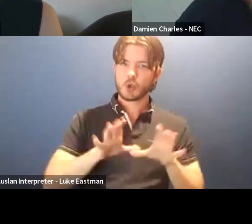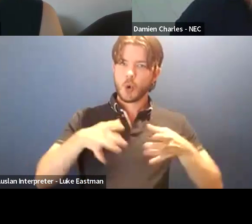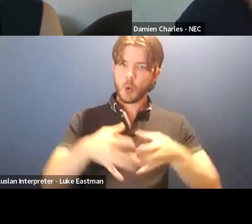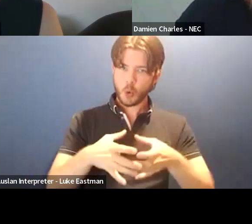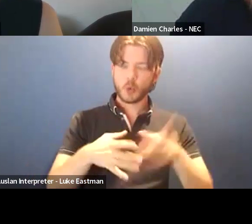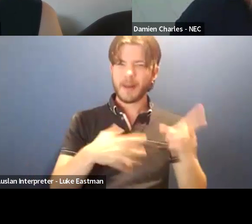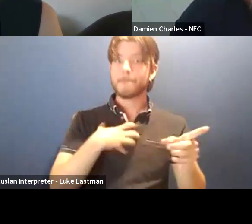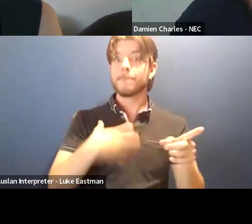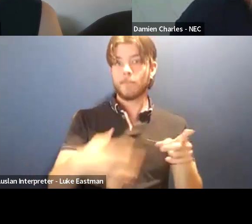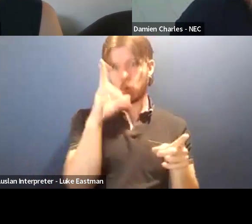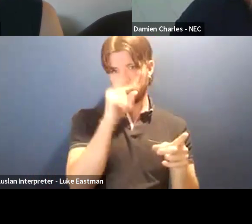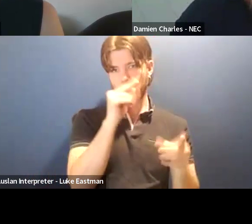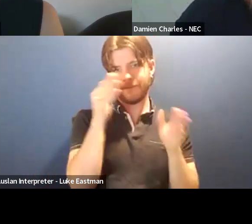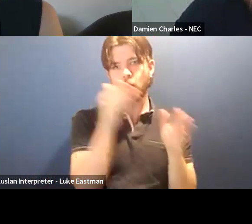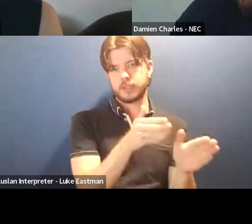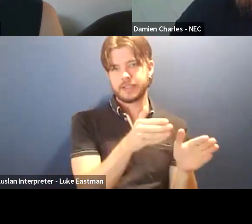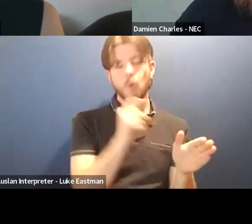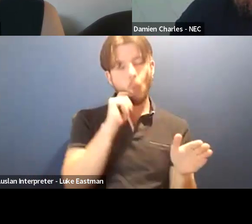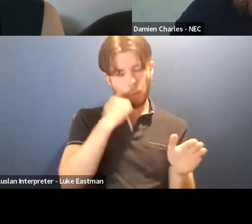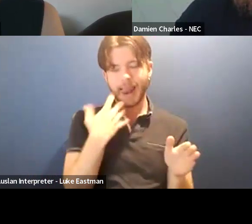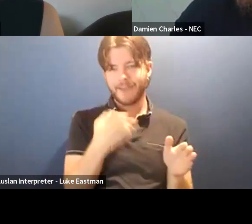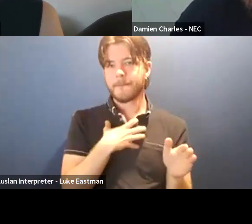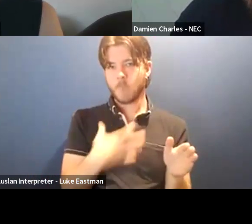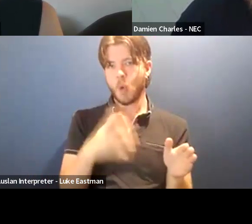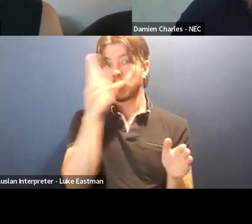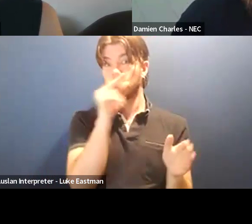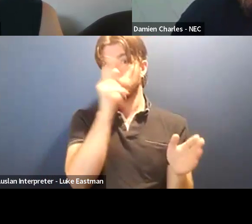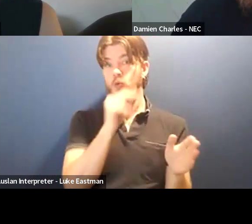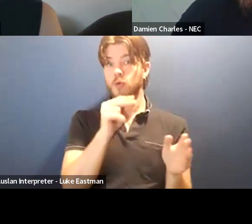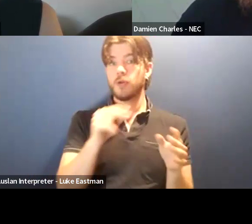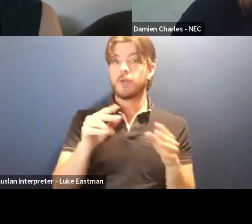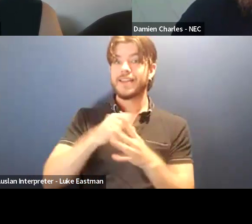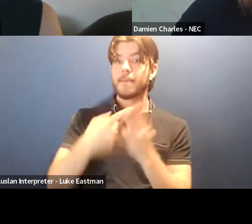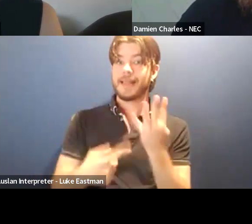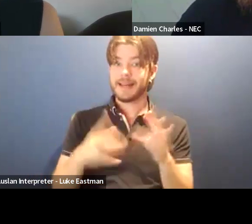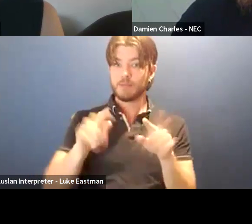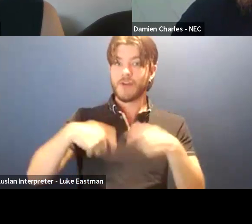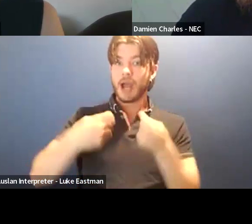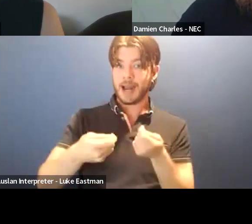youth focused providers coming into